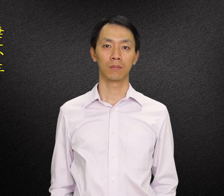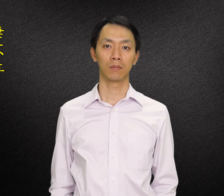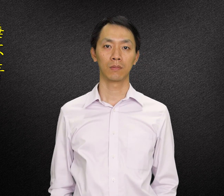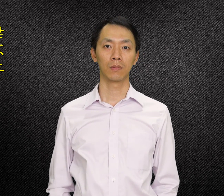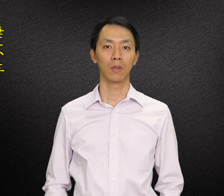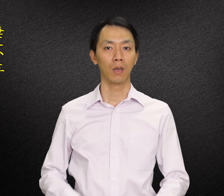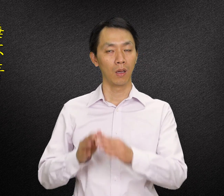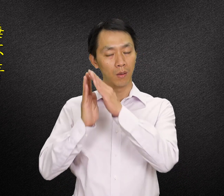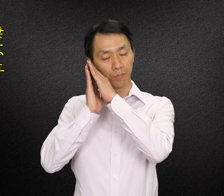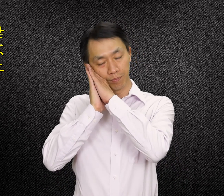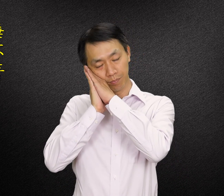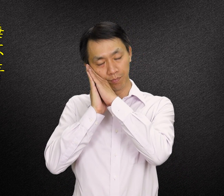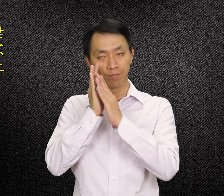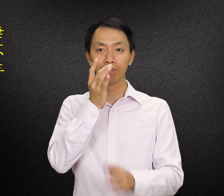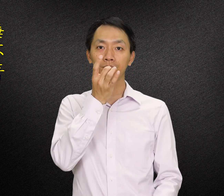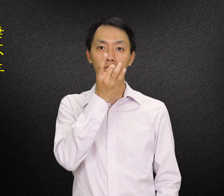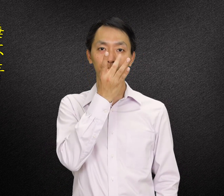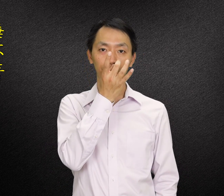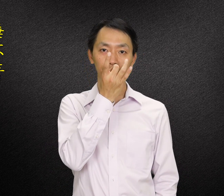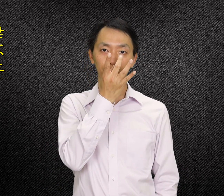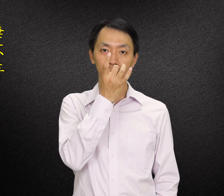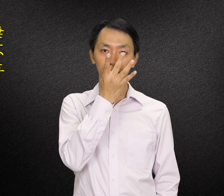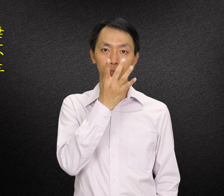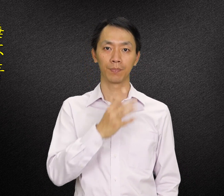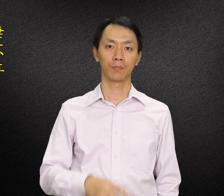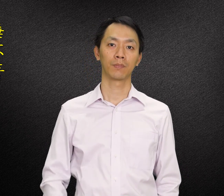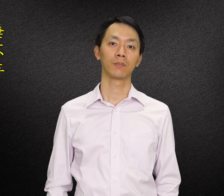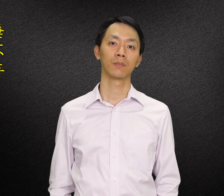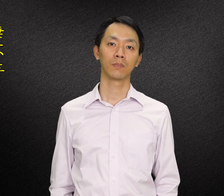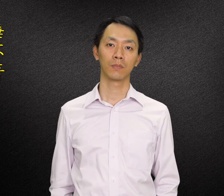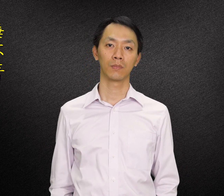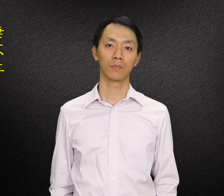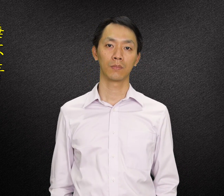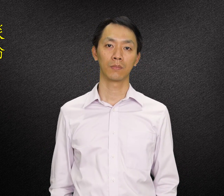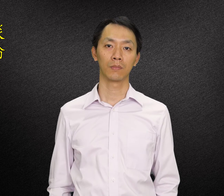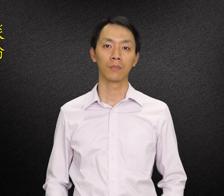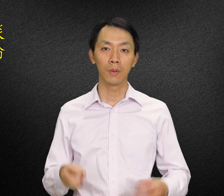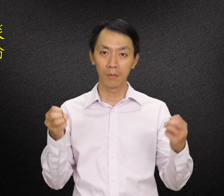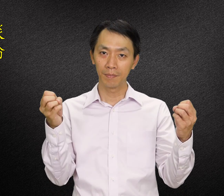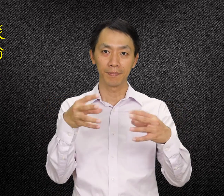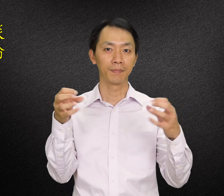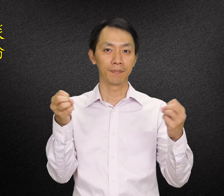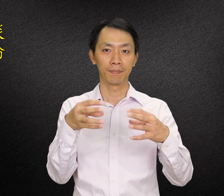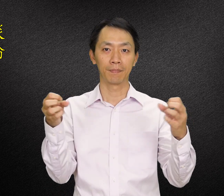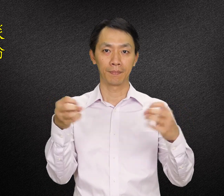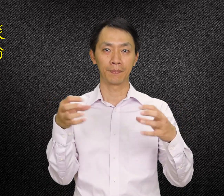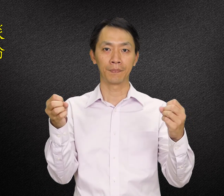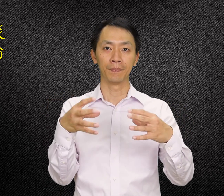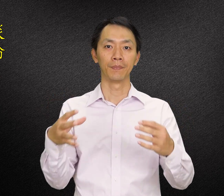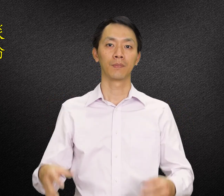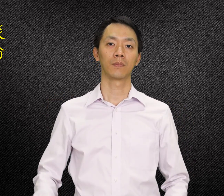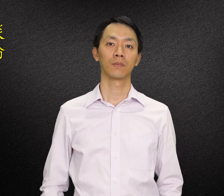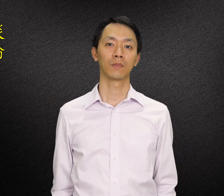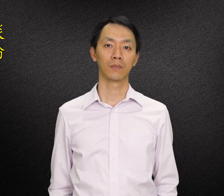can't sleep (sleep + can't do) discuss